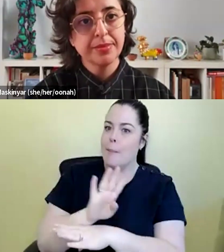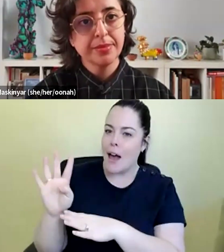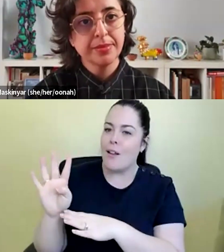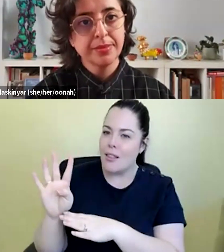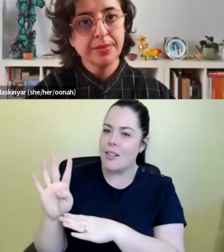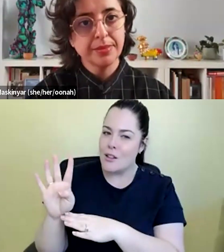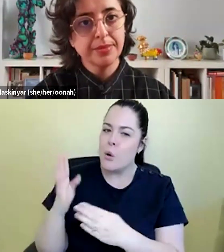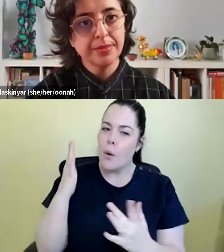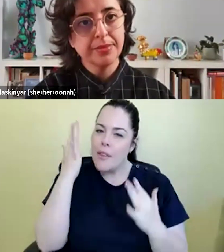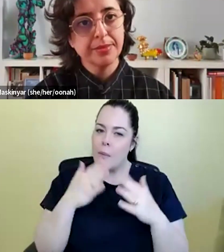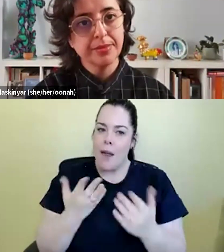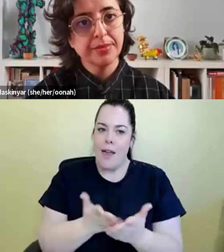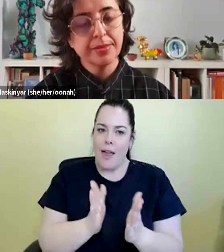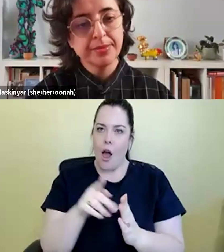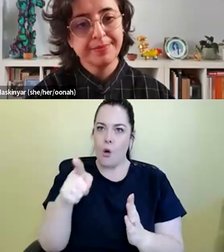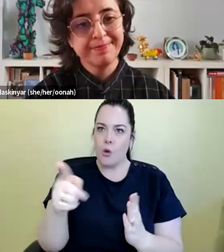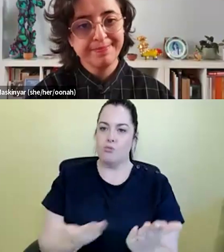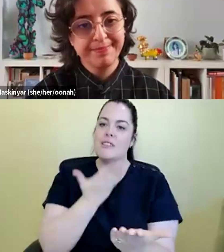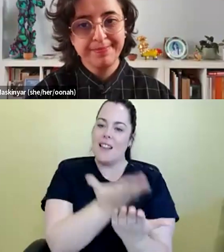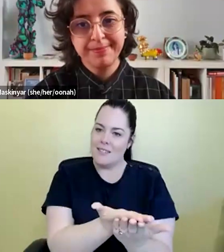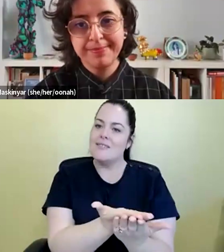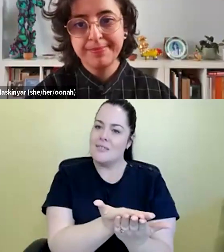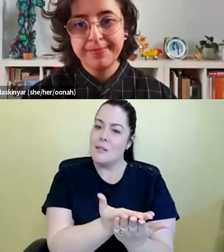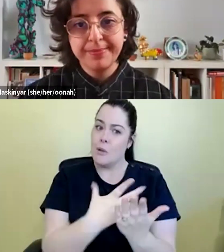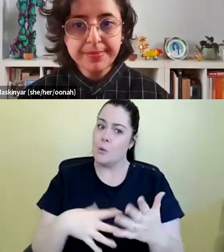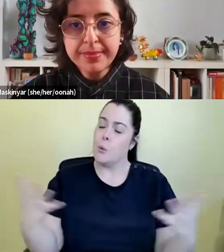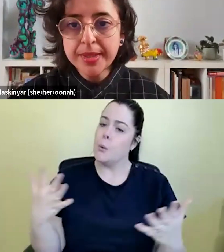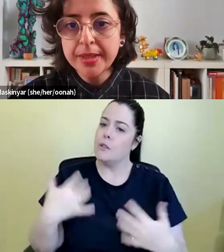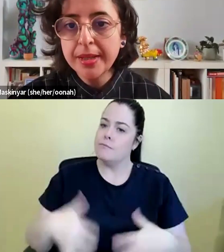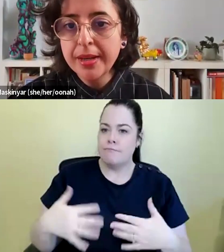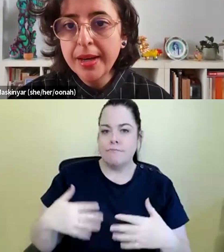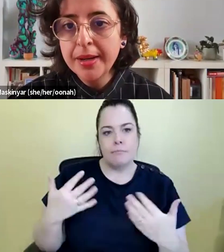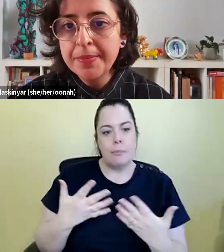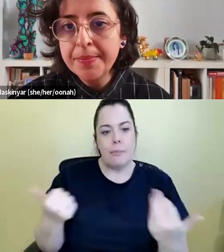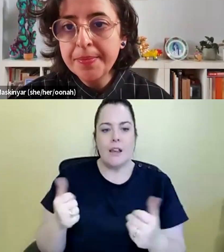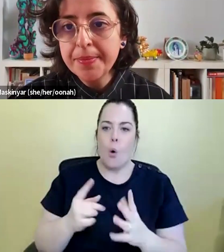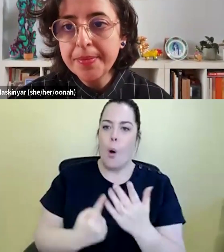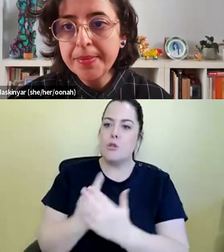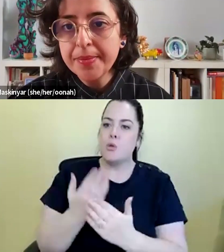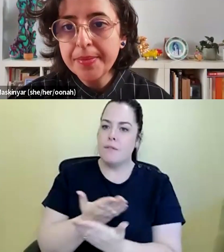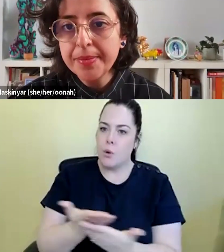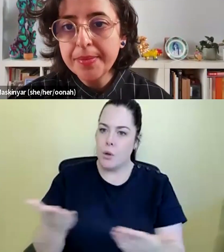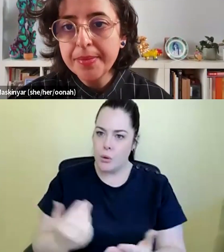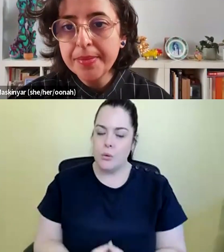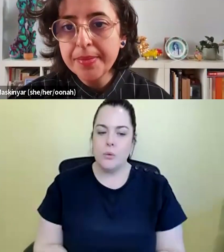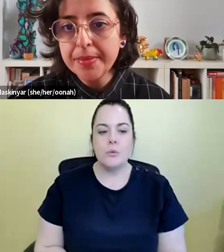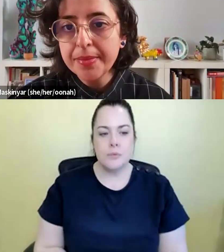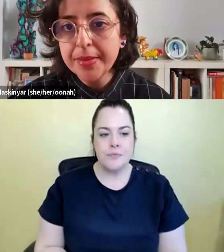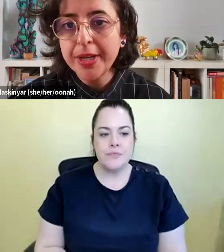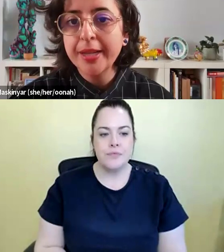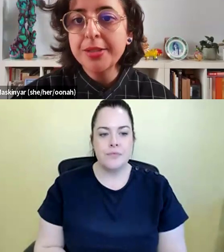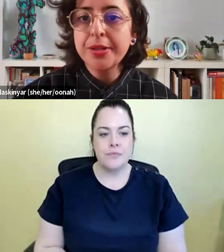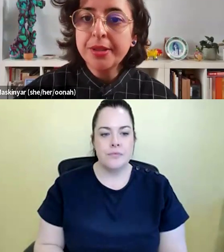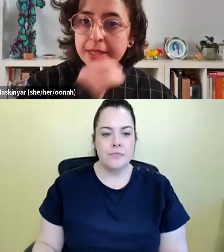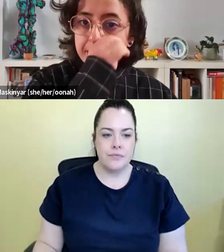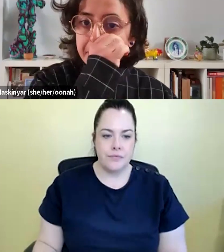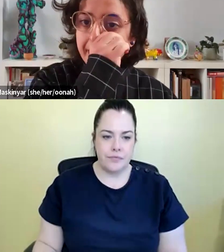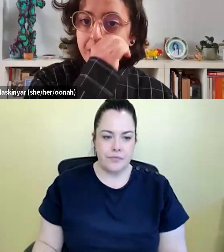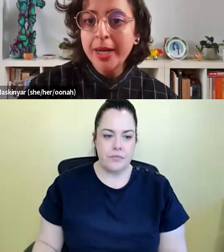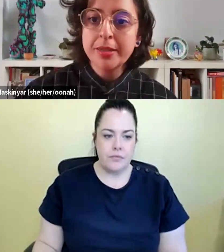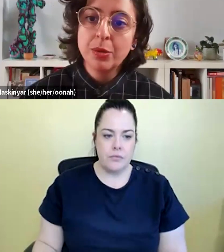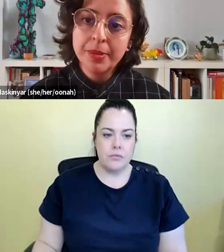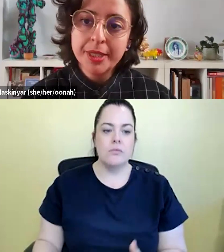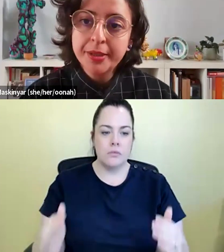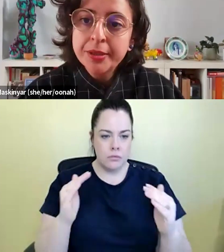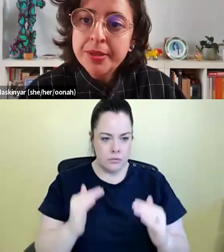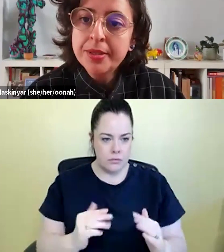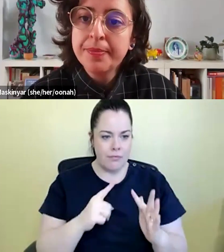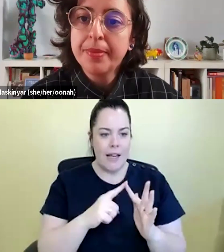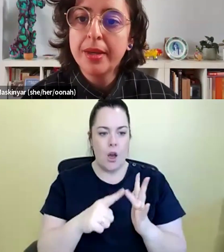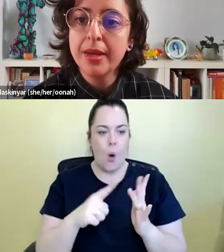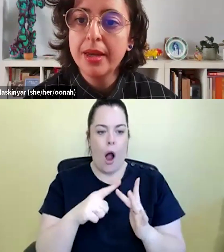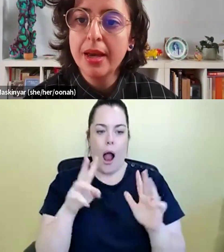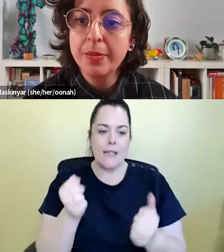how you are putting yourself forward. >> So this is in the EOI support materials,